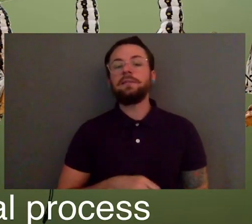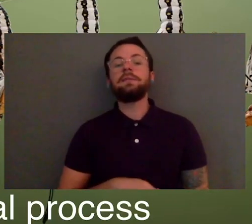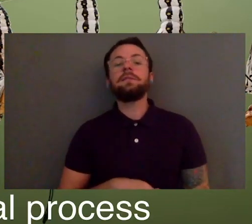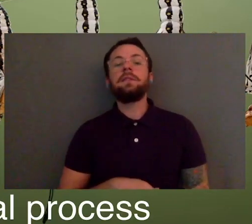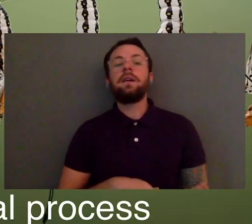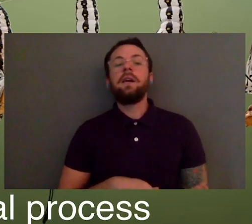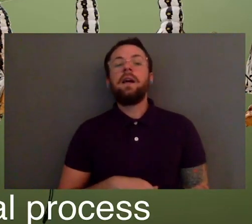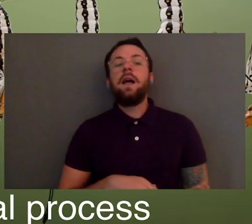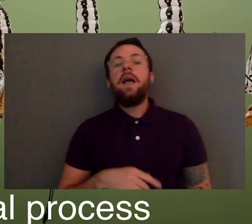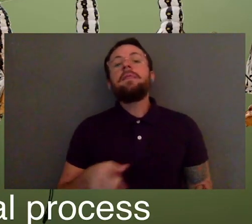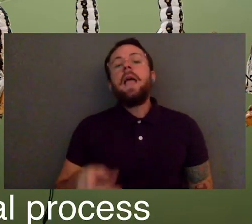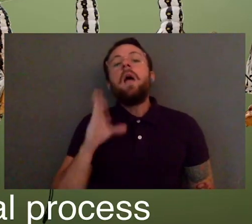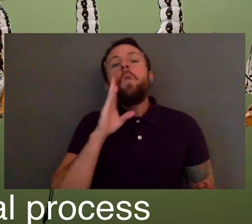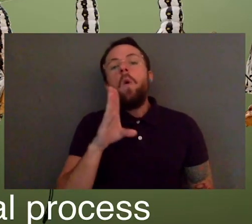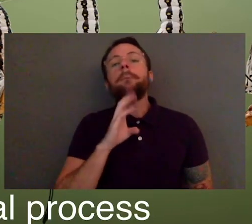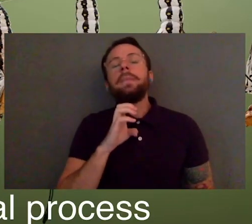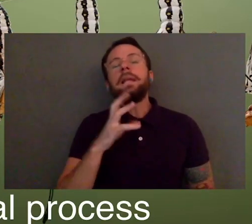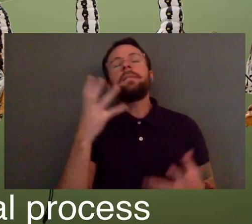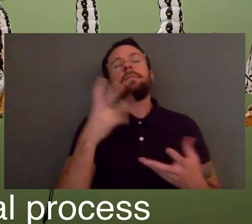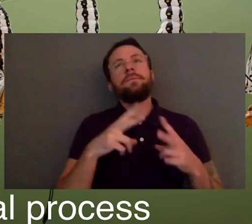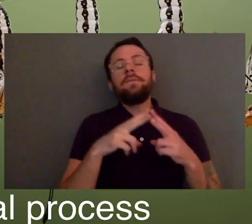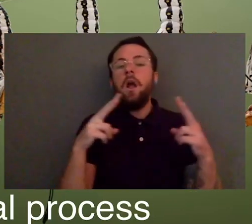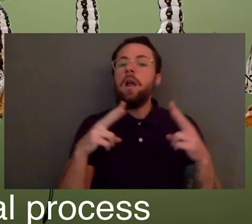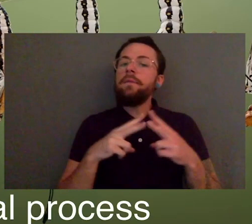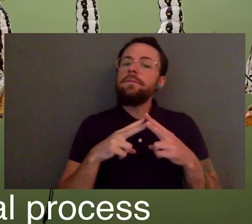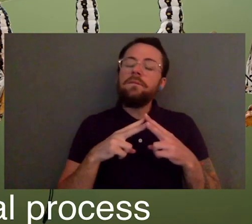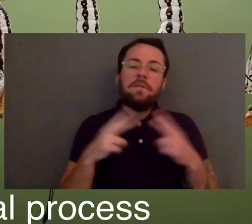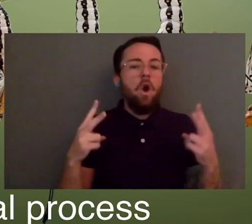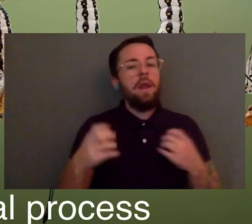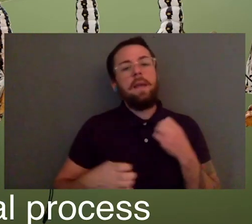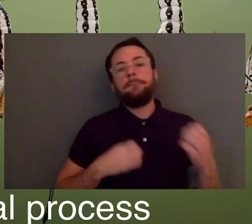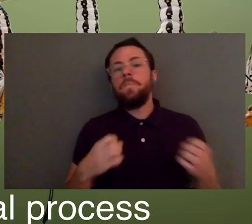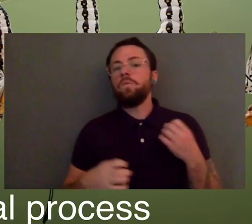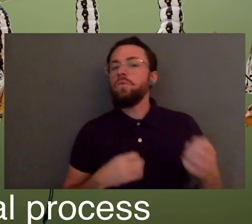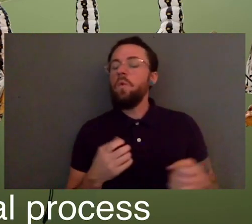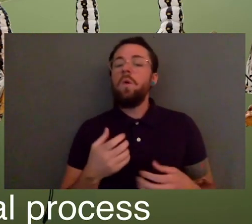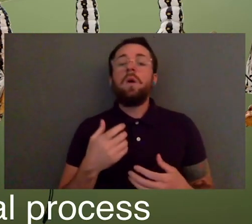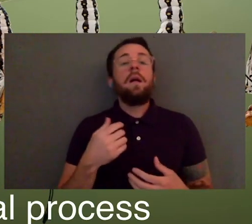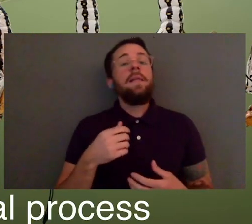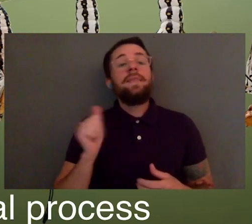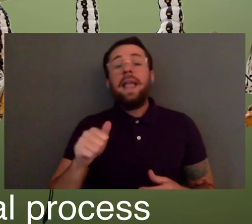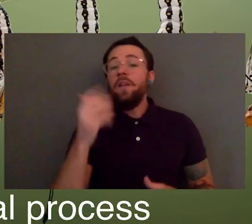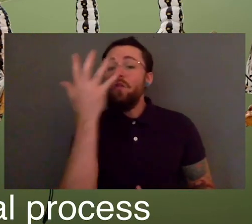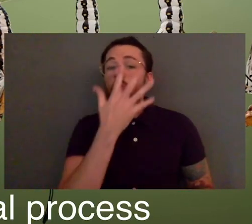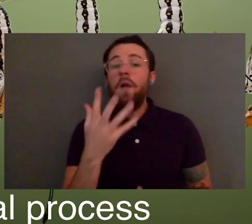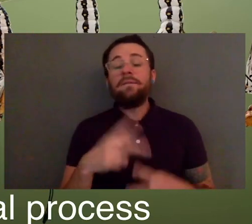Now, let's go to kids. A lot of younger kids have identified themselves as trans.